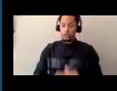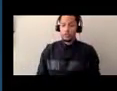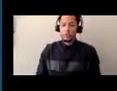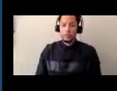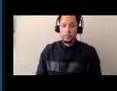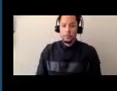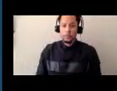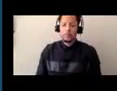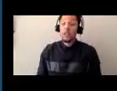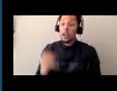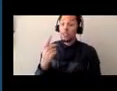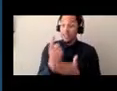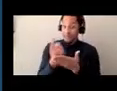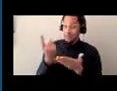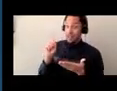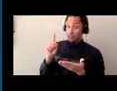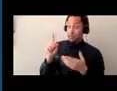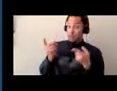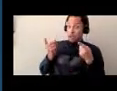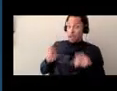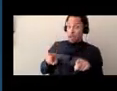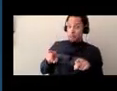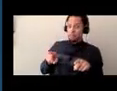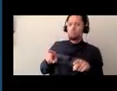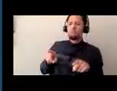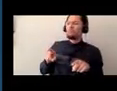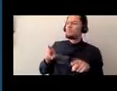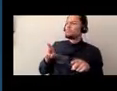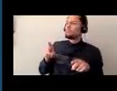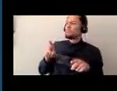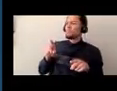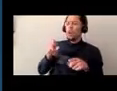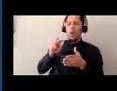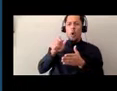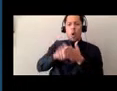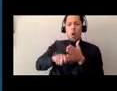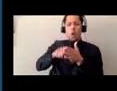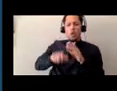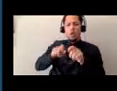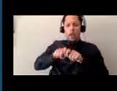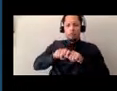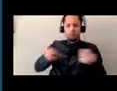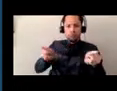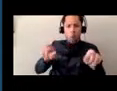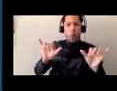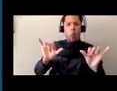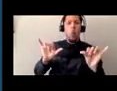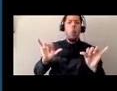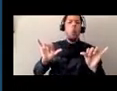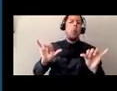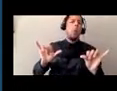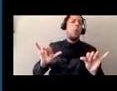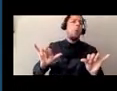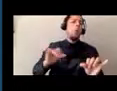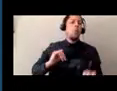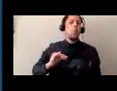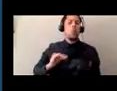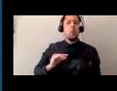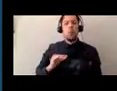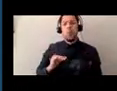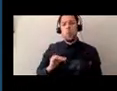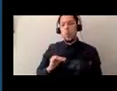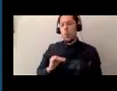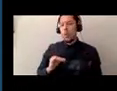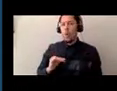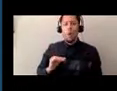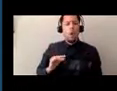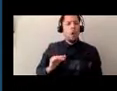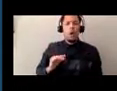last week an article that came out that really spoke about how this collective impact is